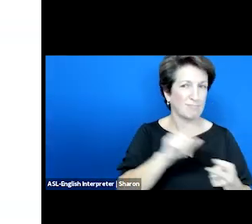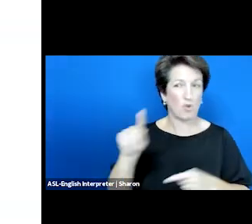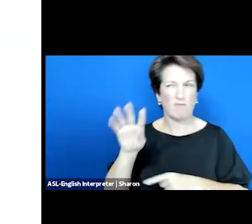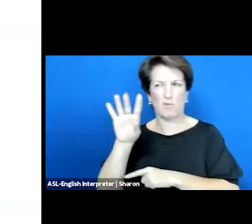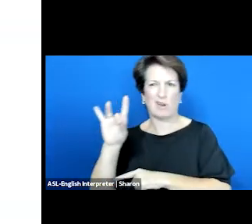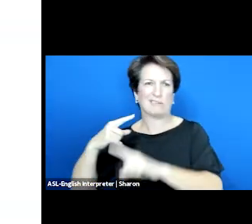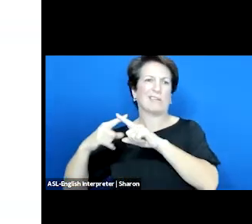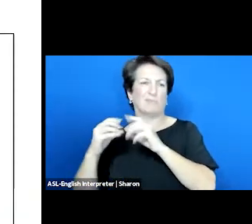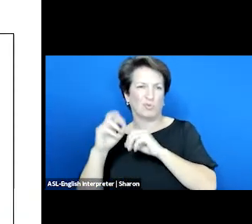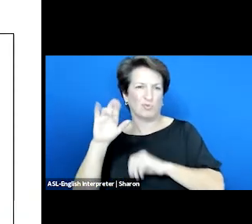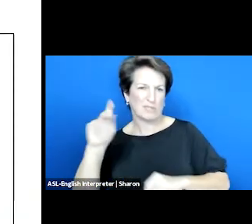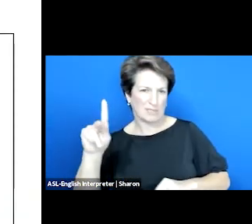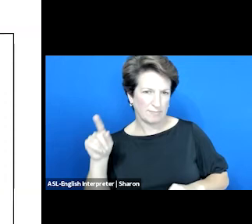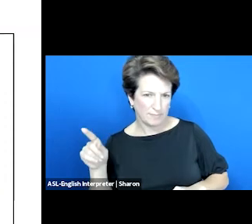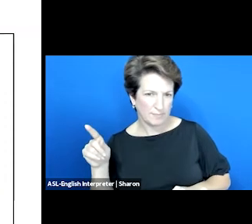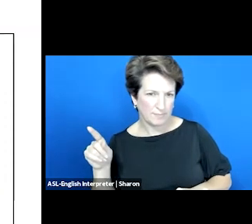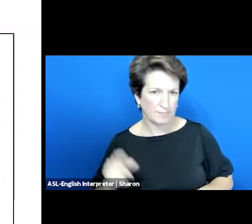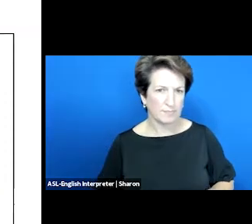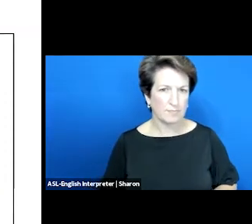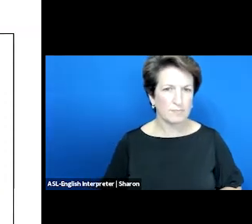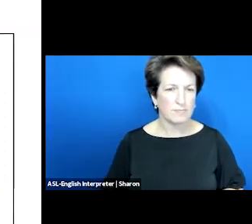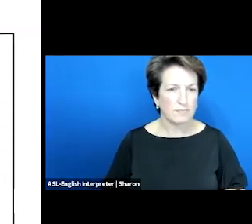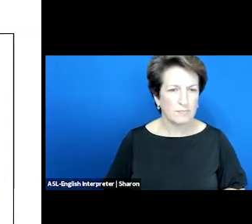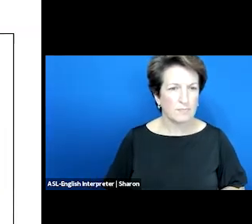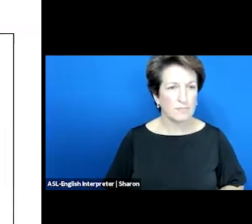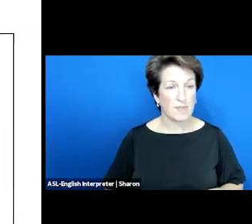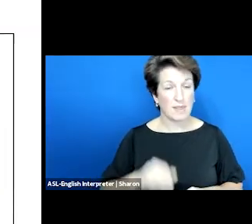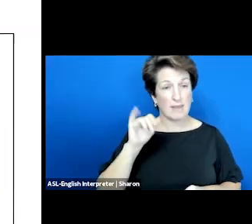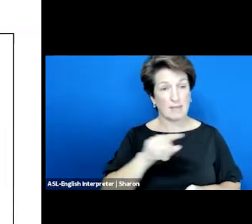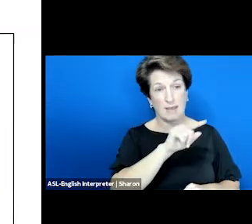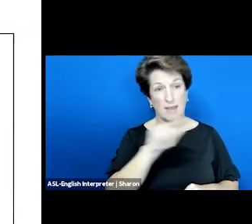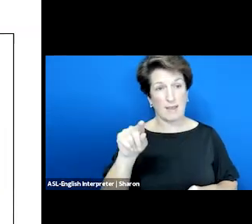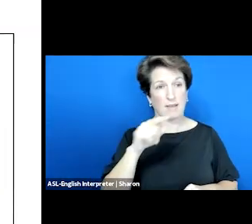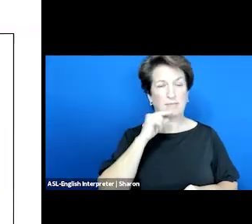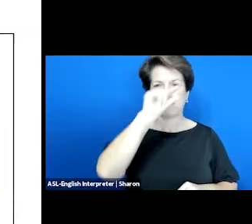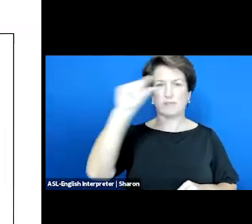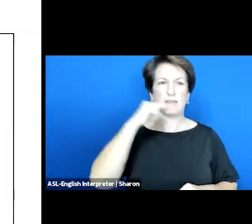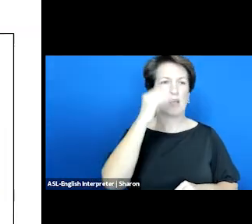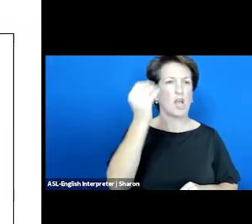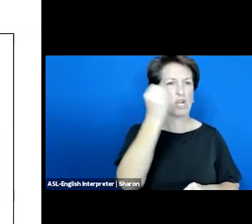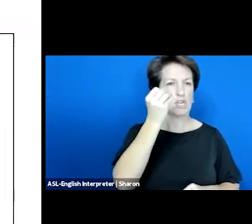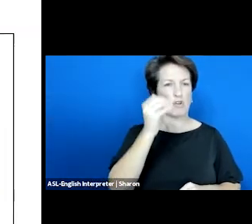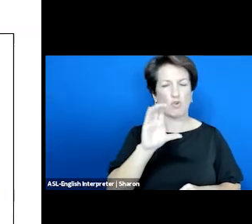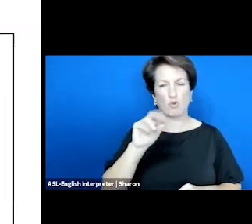that we are currently seeing, especially here in Ontario are occurring amongst those that are unvaccinated. So unvaccinated individuals who catch COVID 19 him or on